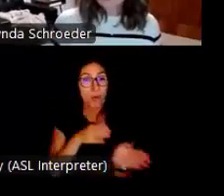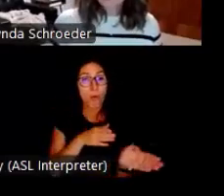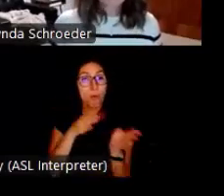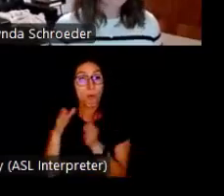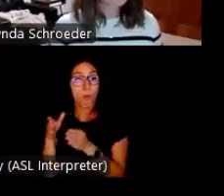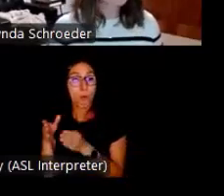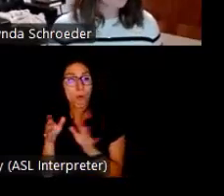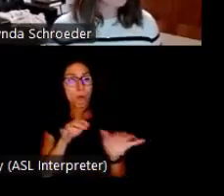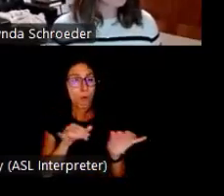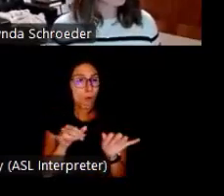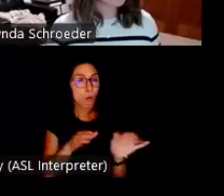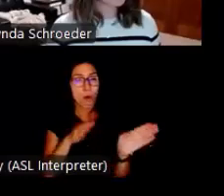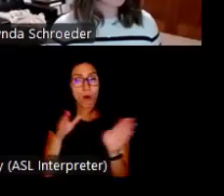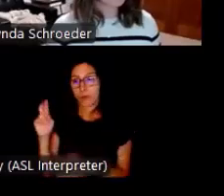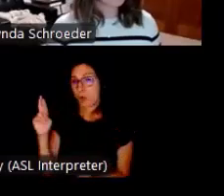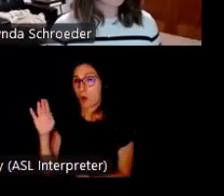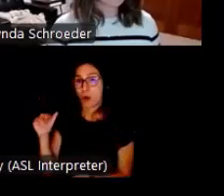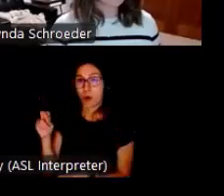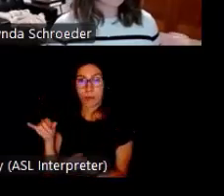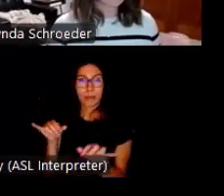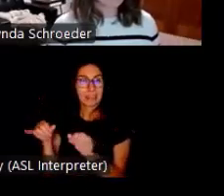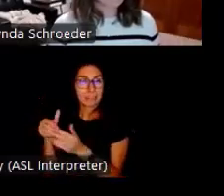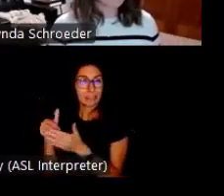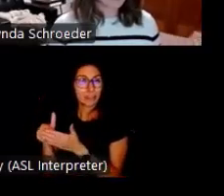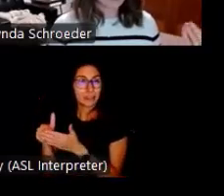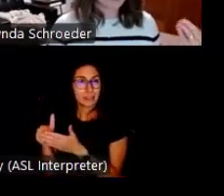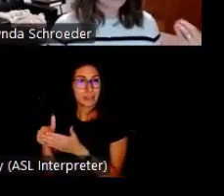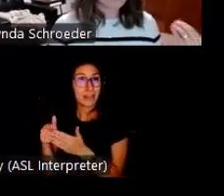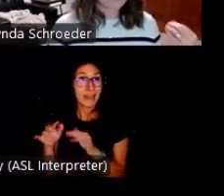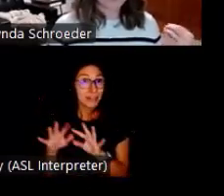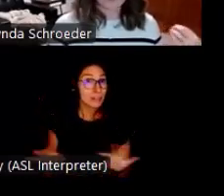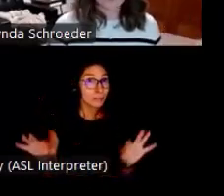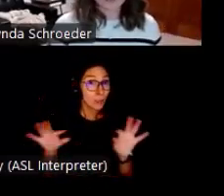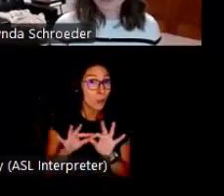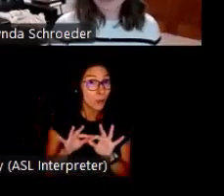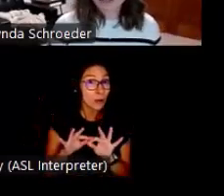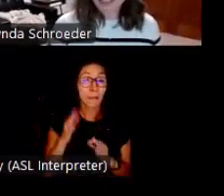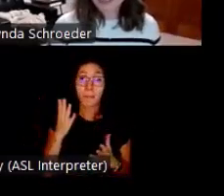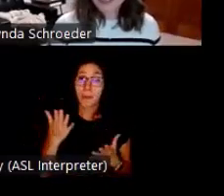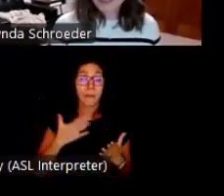Because if I'm in a rural community that is a size of 250,